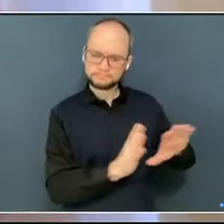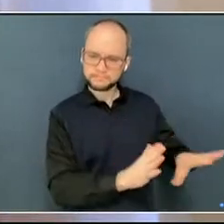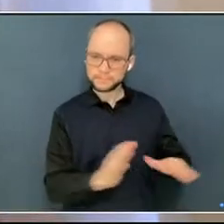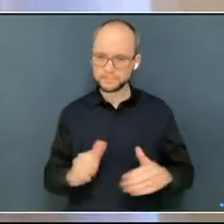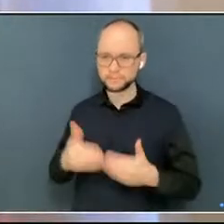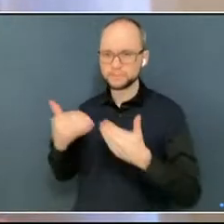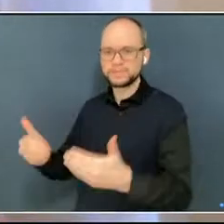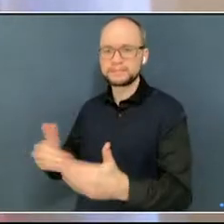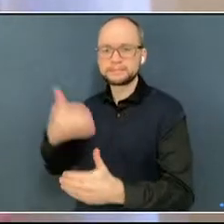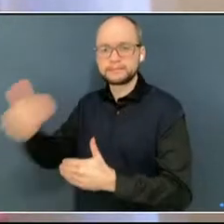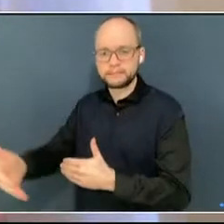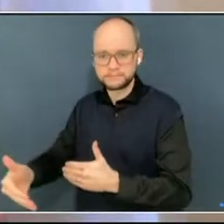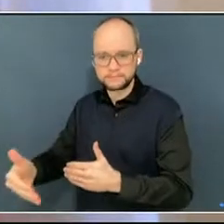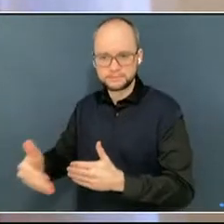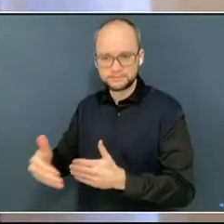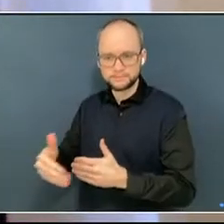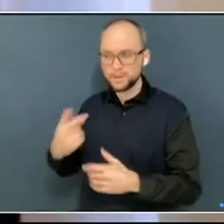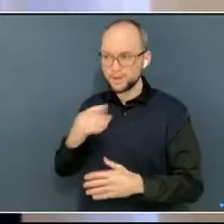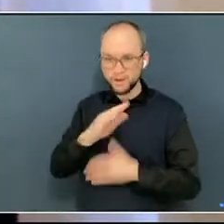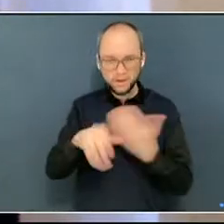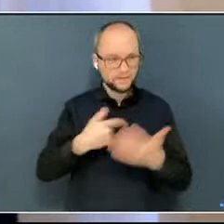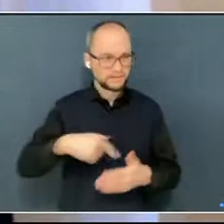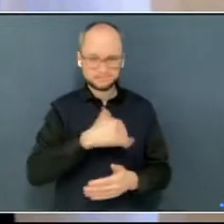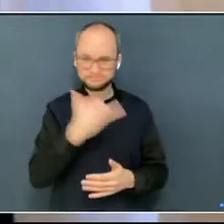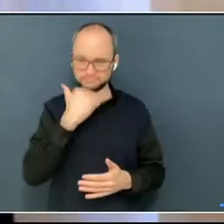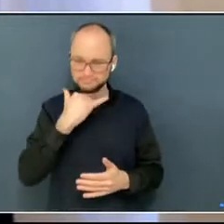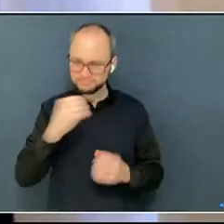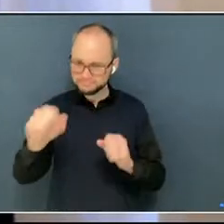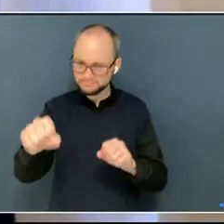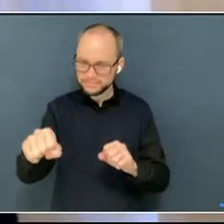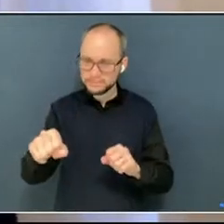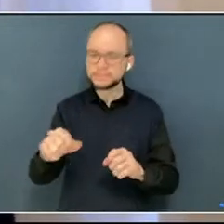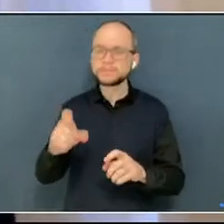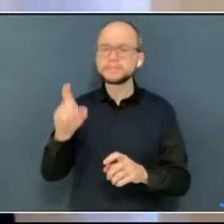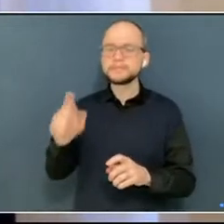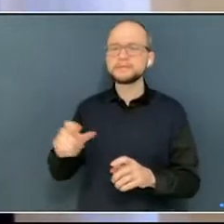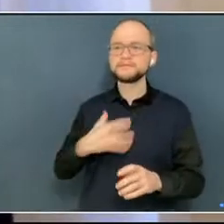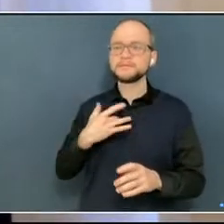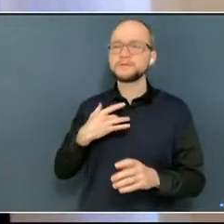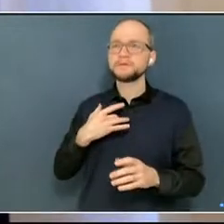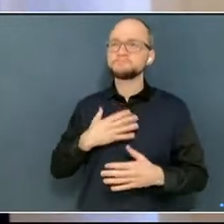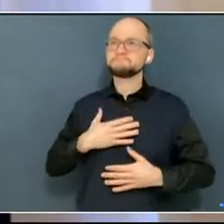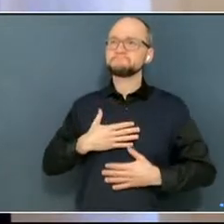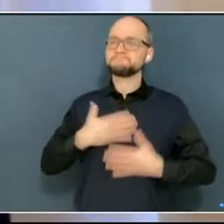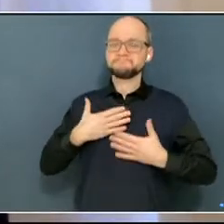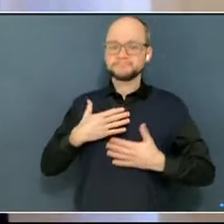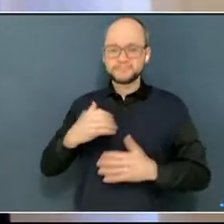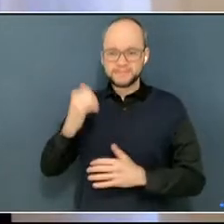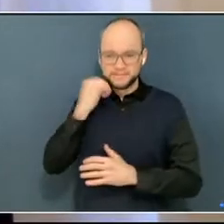the joy that comes with each new day. Curiosity, learning, reading.